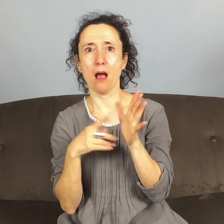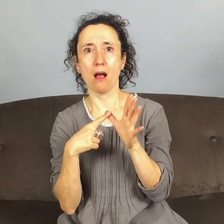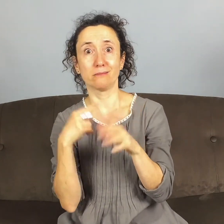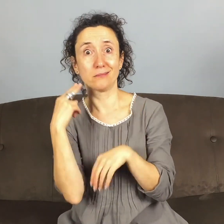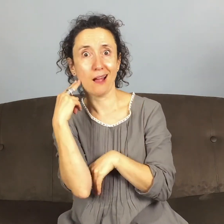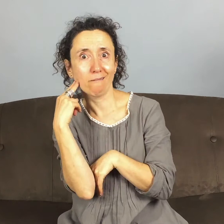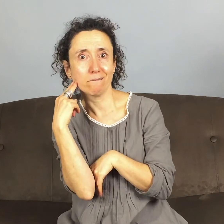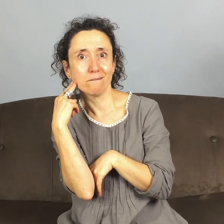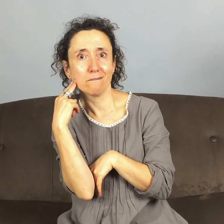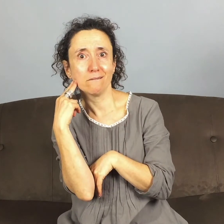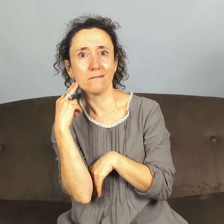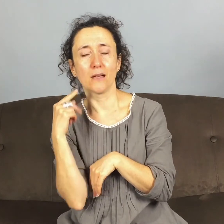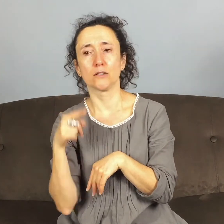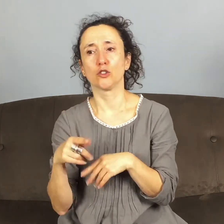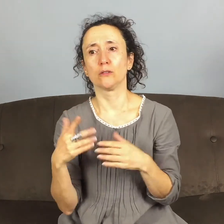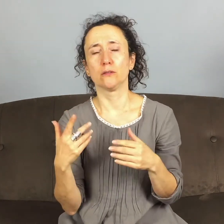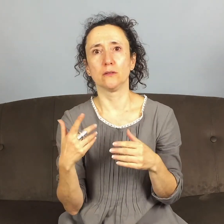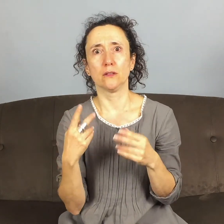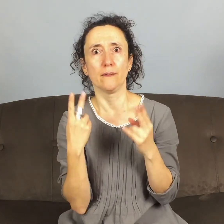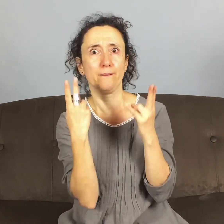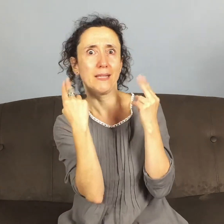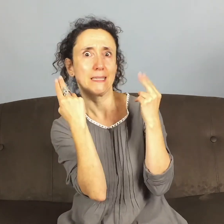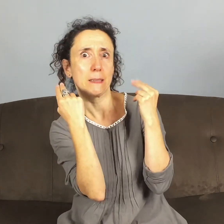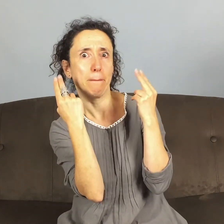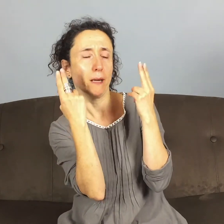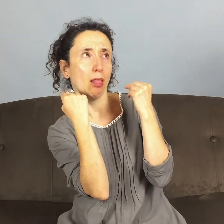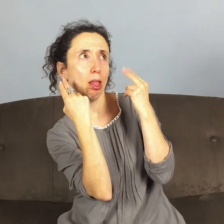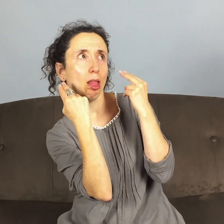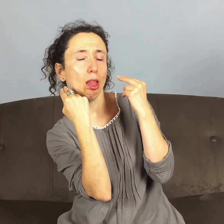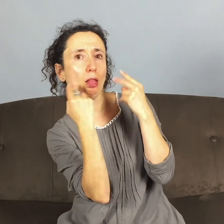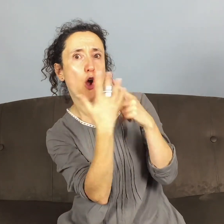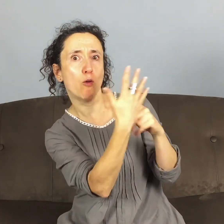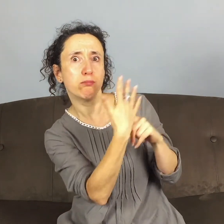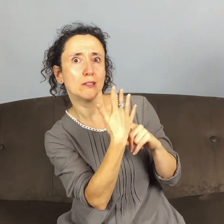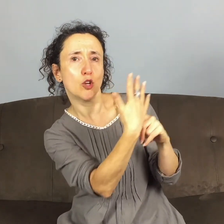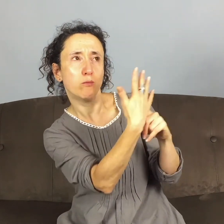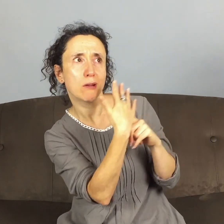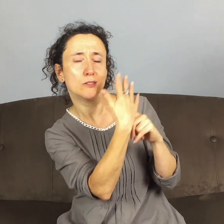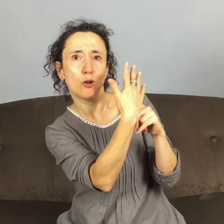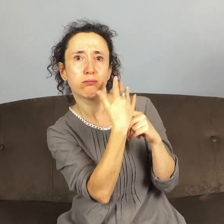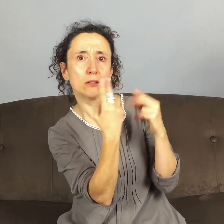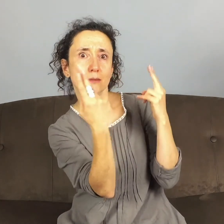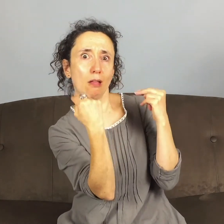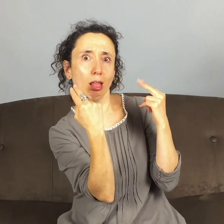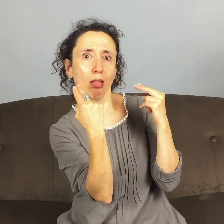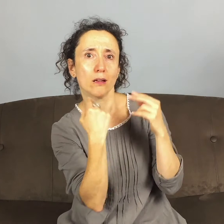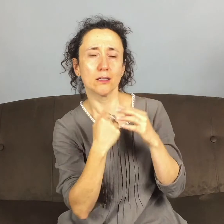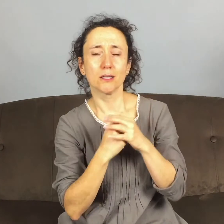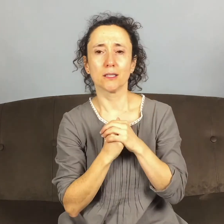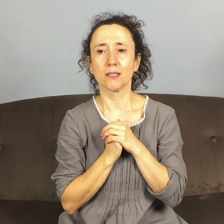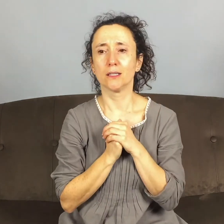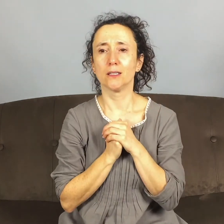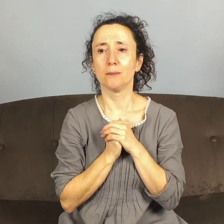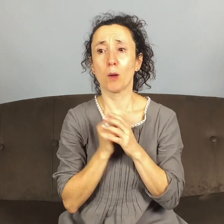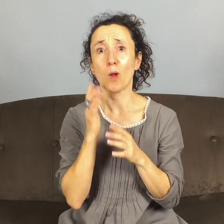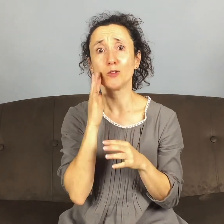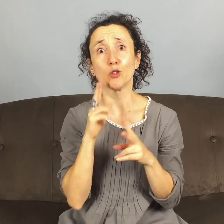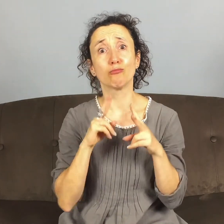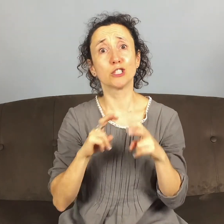Manager being hearing and Emma as a deaf character, the victim being oppressed by her Manager.